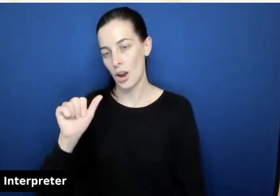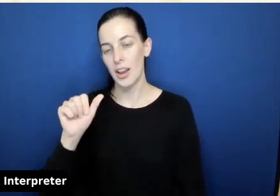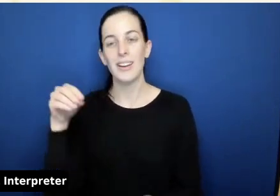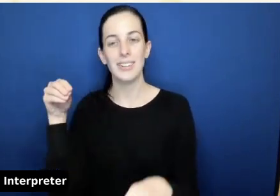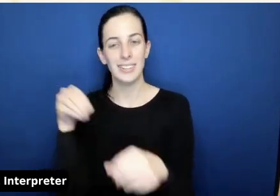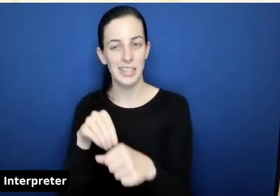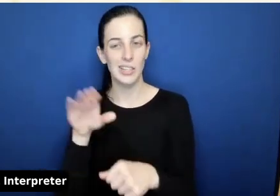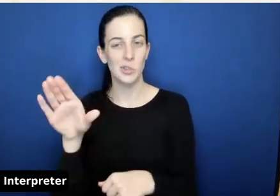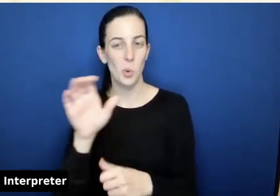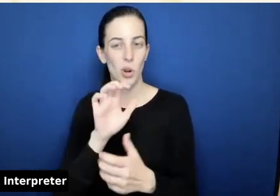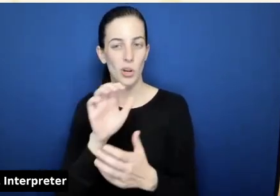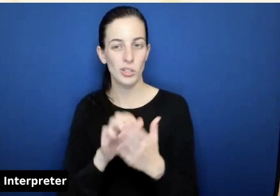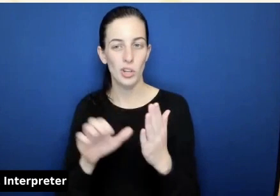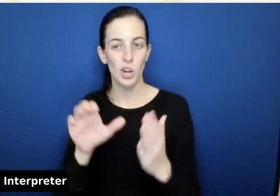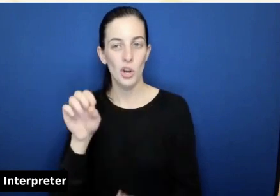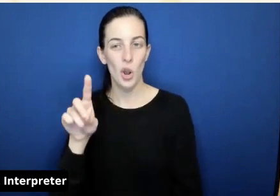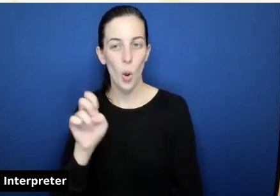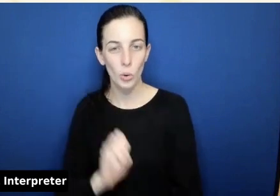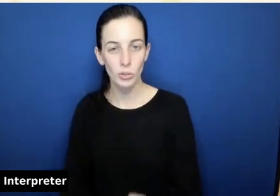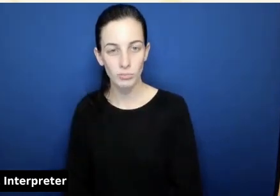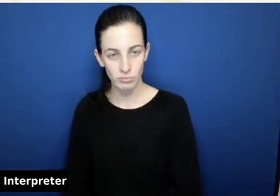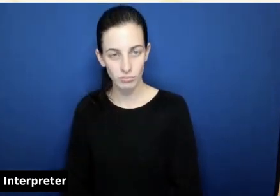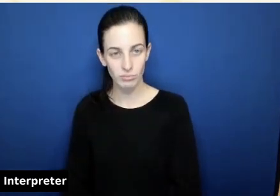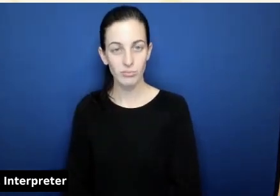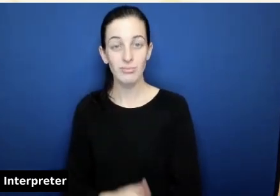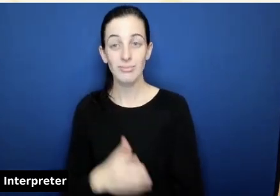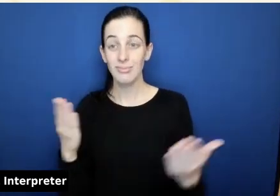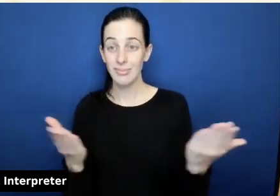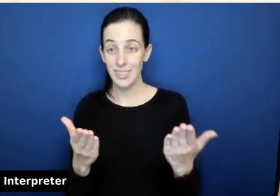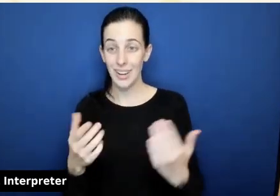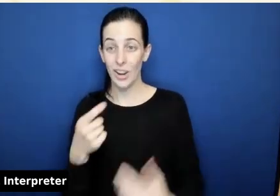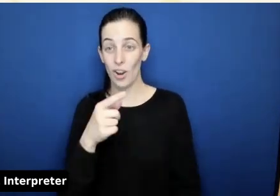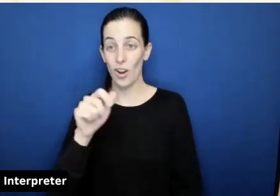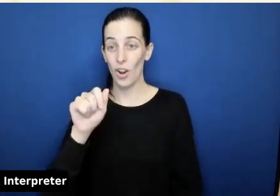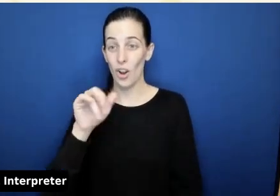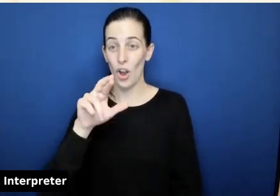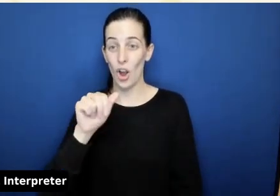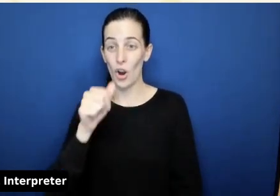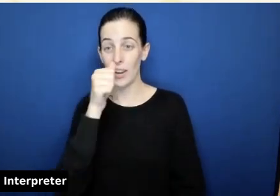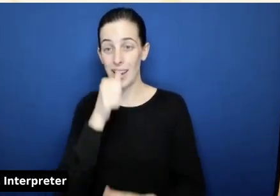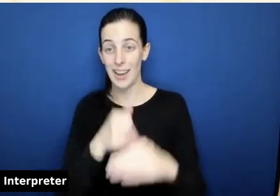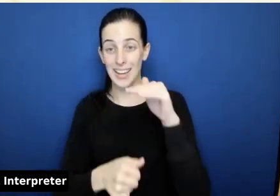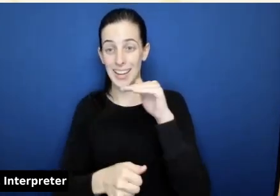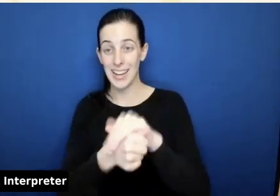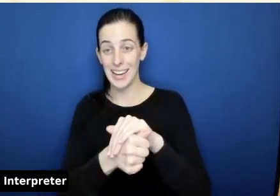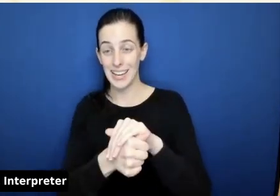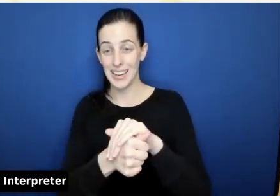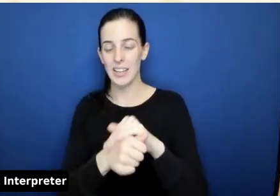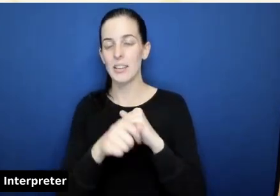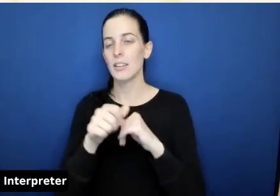Here the use of aria-hidden is repetitive. It's redundant because the value of hidden attribute